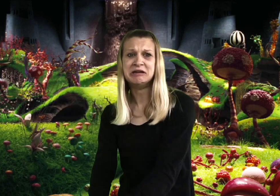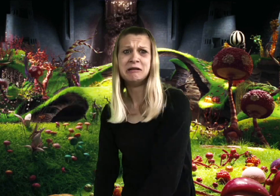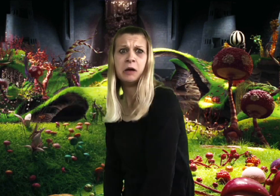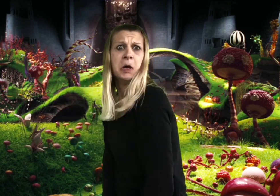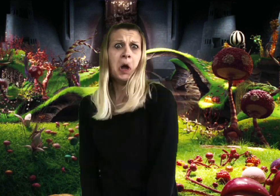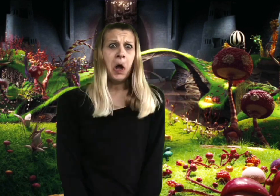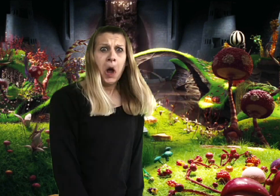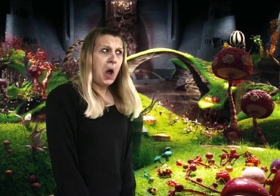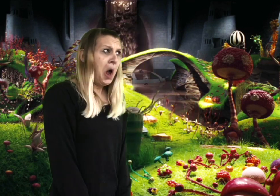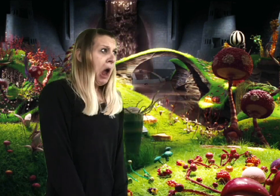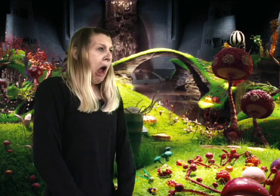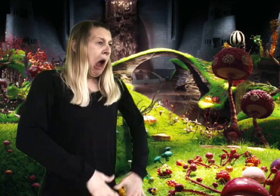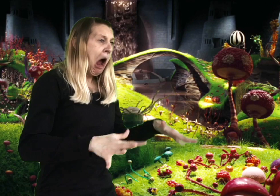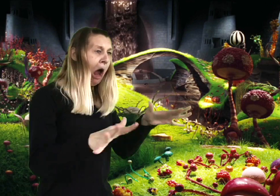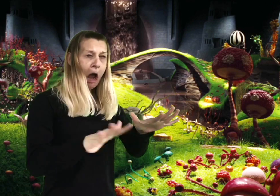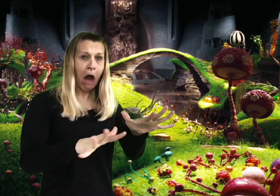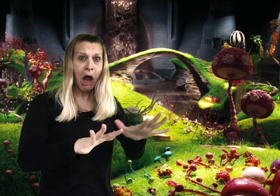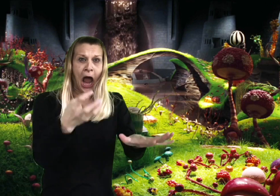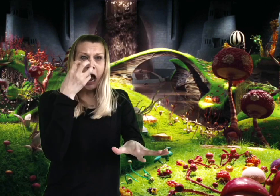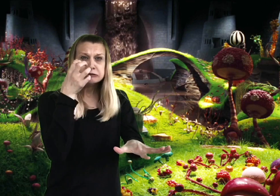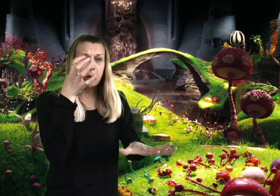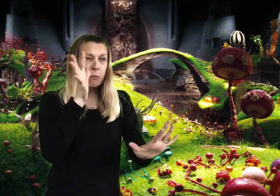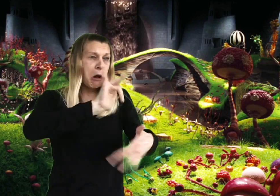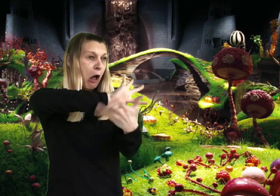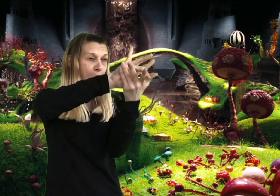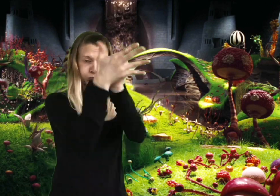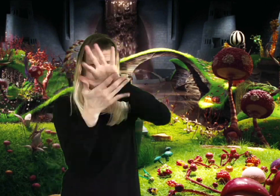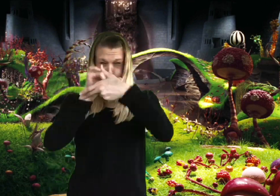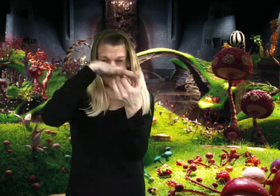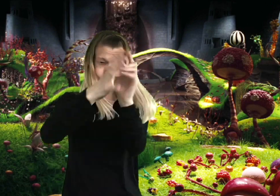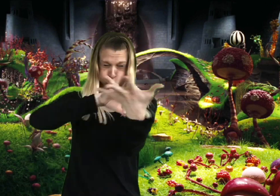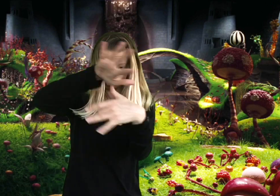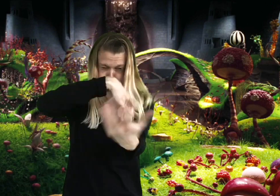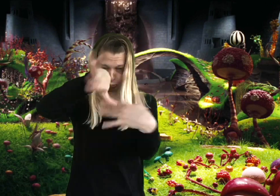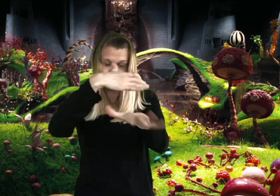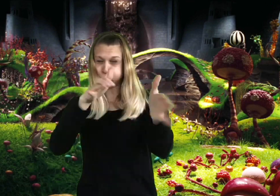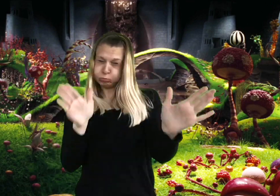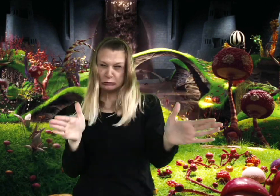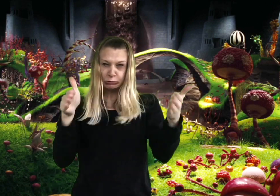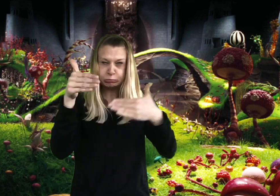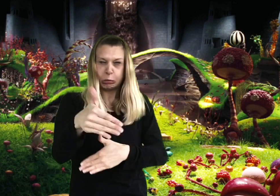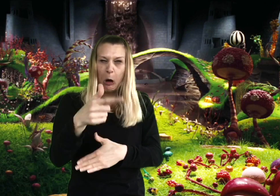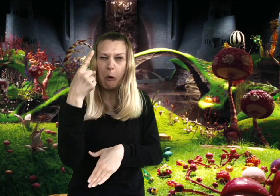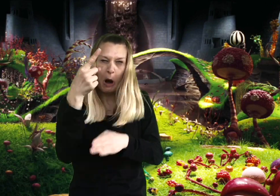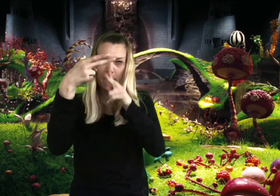"Then he’ll be made into strawberry-flavored chocolate-coated fudge!" screamed Mrs. Gloop.